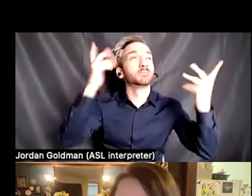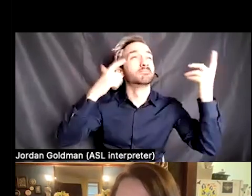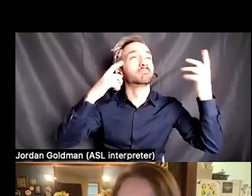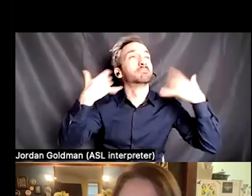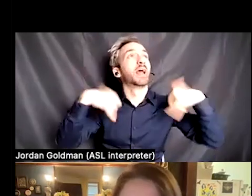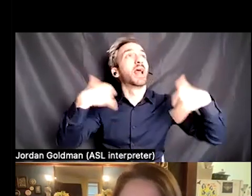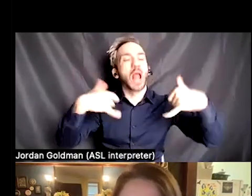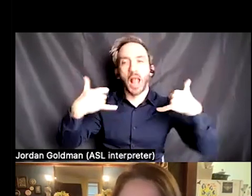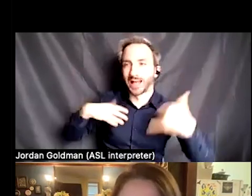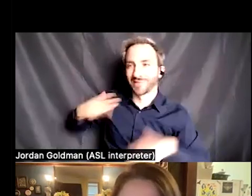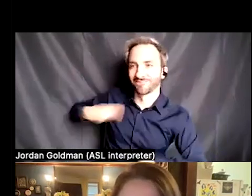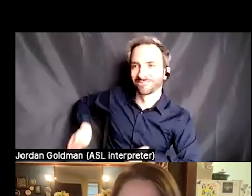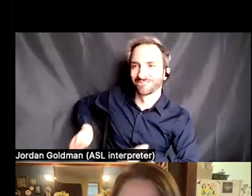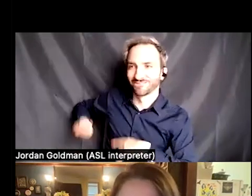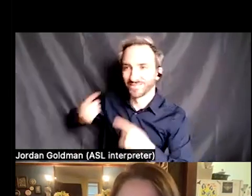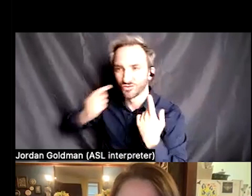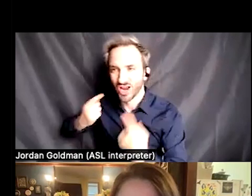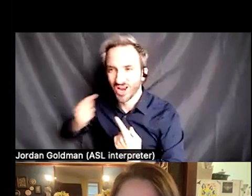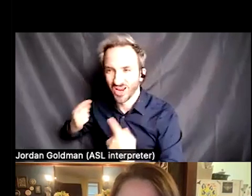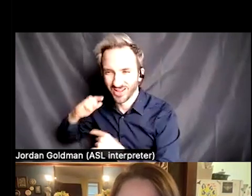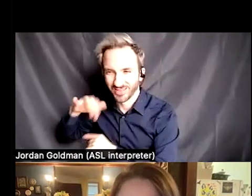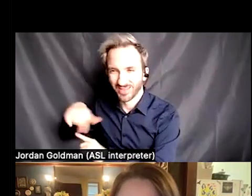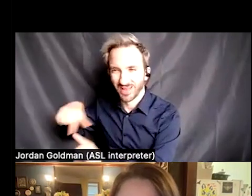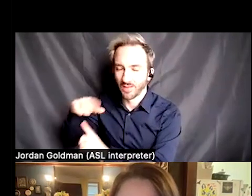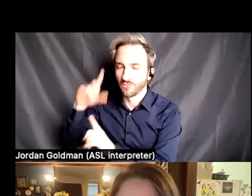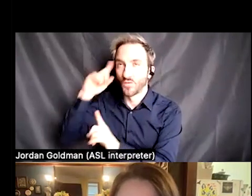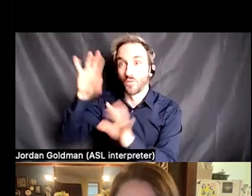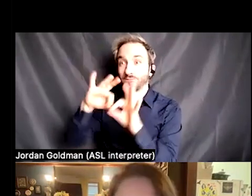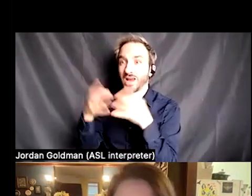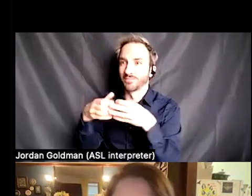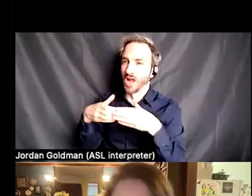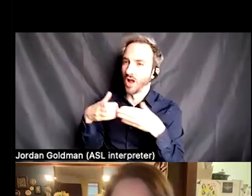the go is something that is key and essential to what people are looking for right now.